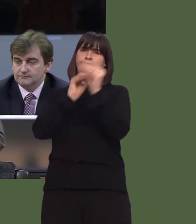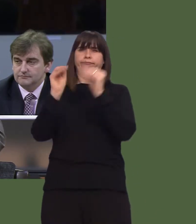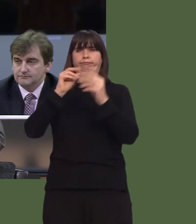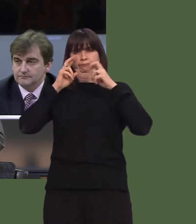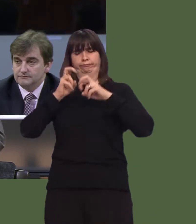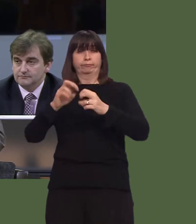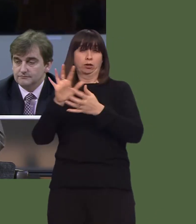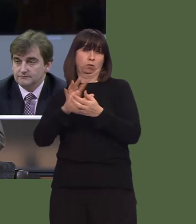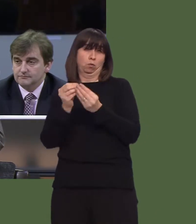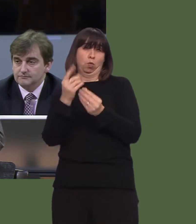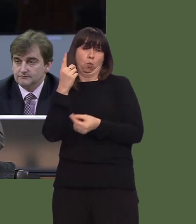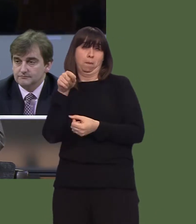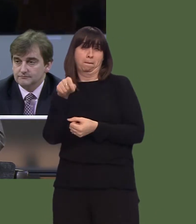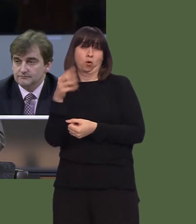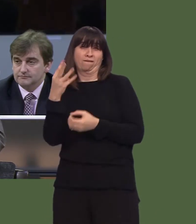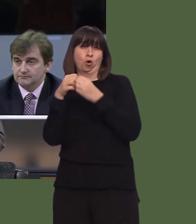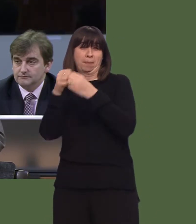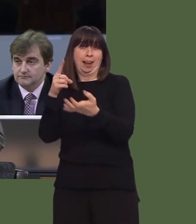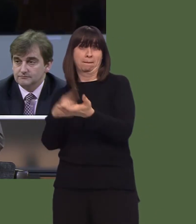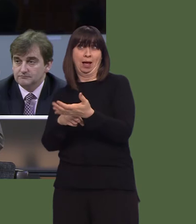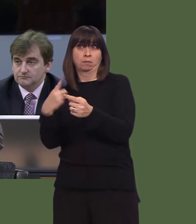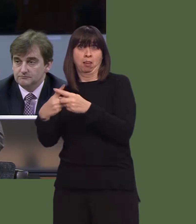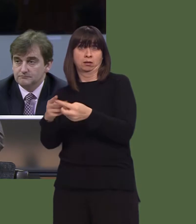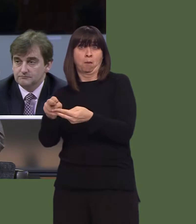will be costing £1.4 billion, and rising, I might add.